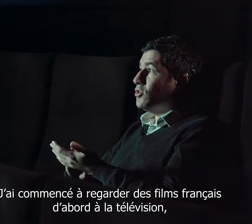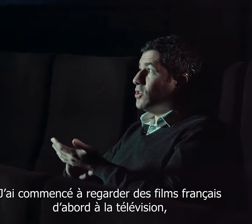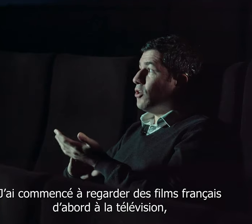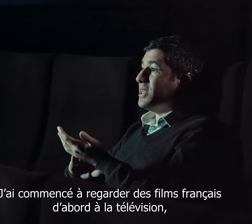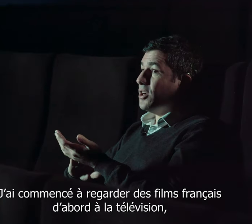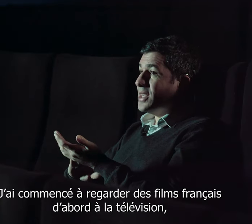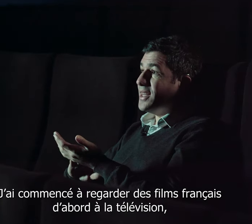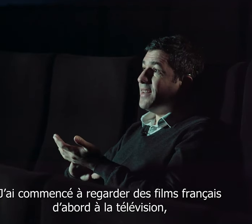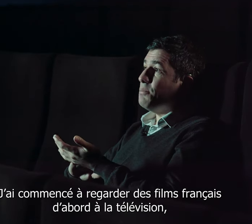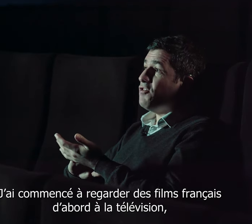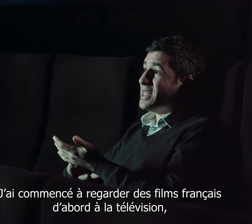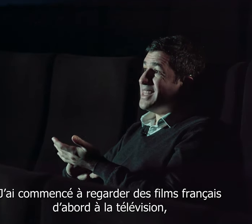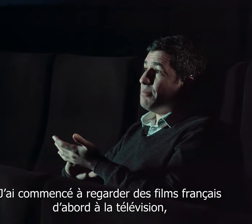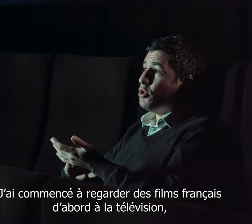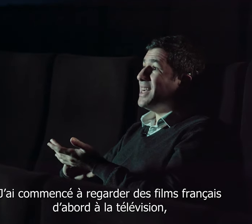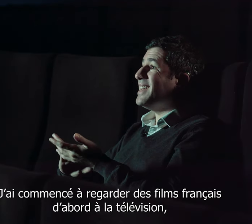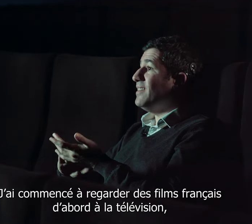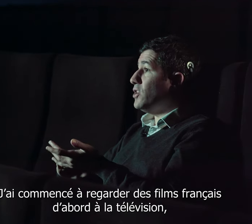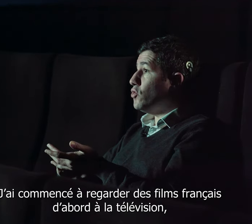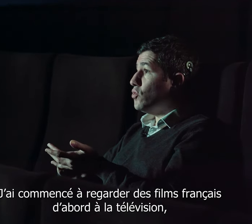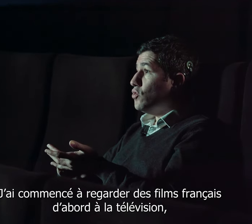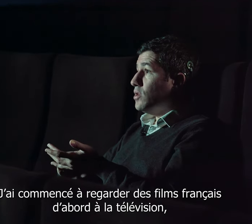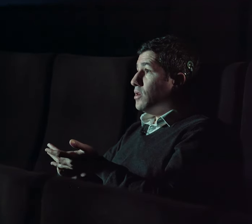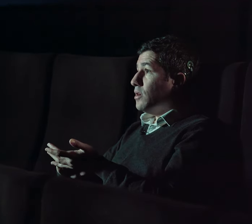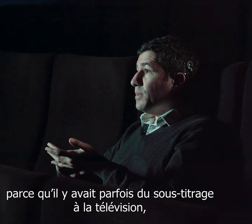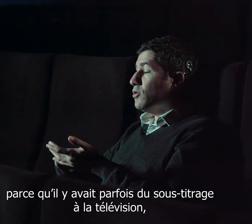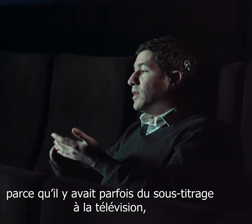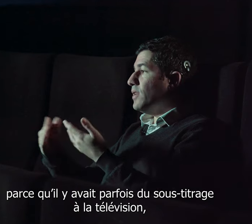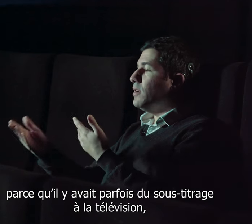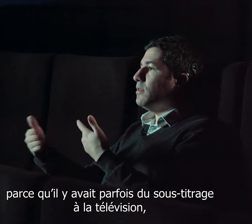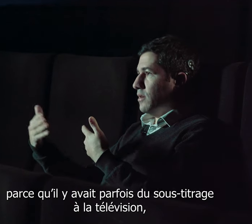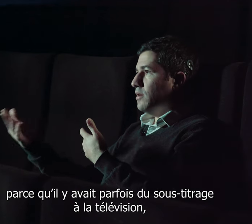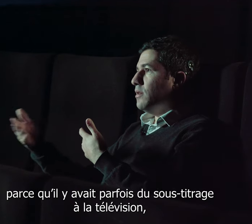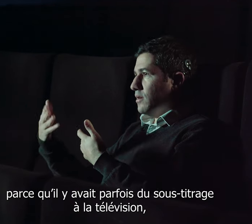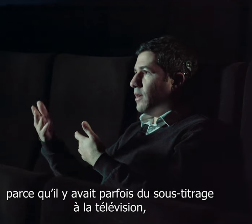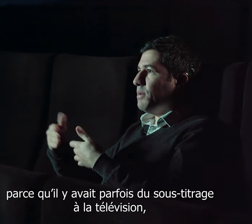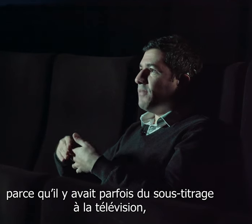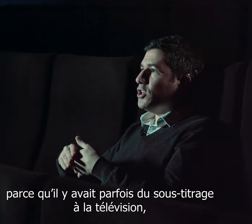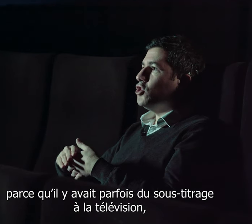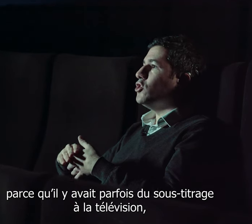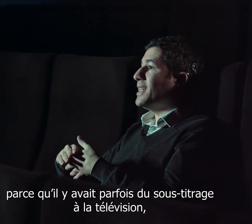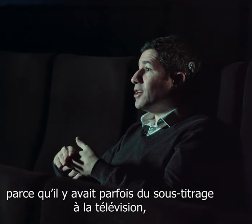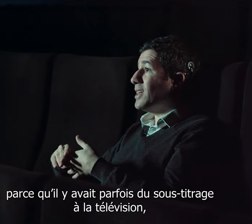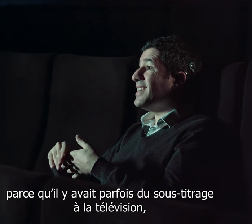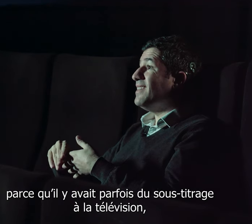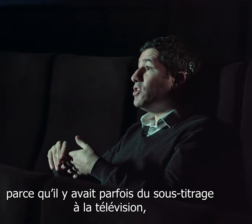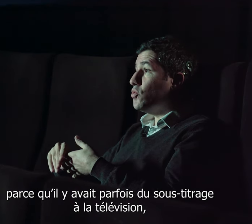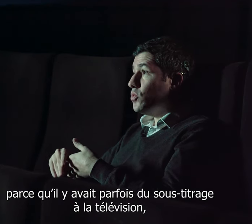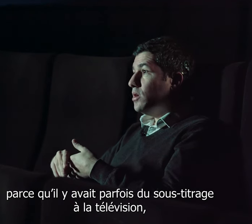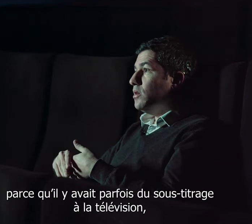I started watching French films first on television, because sometimes there was subtitles on television,